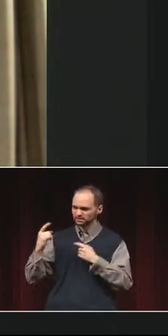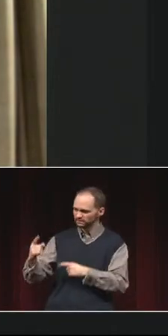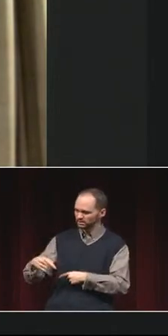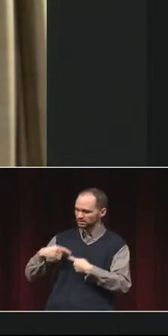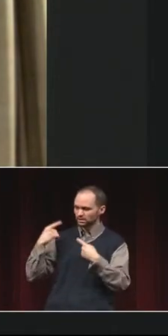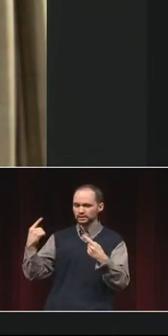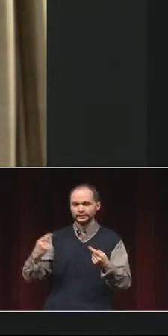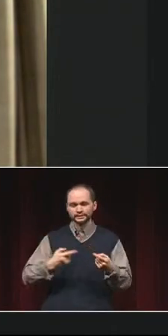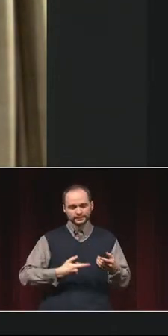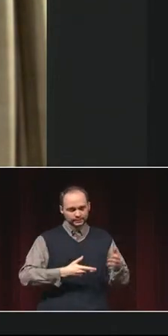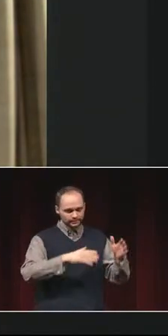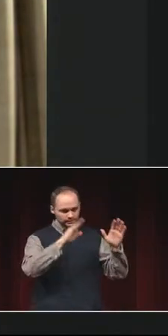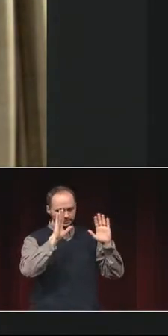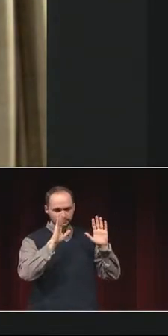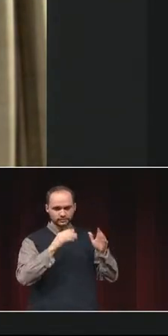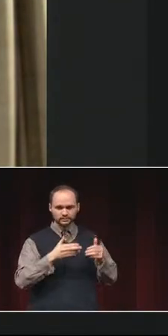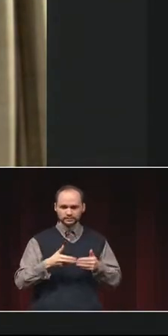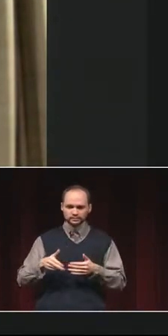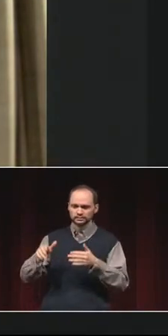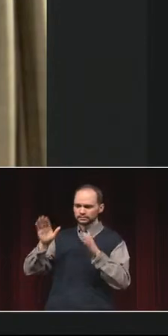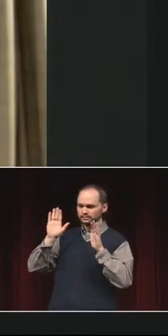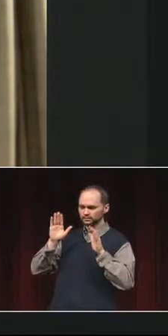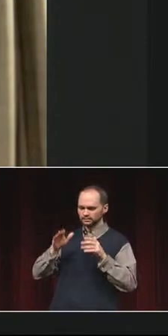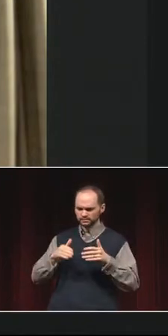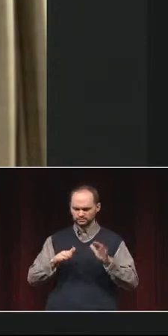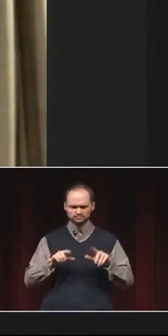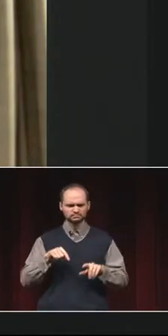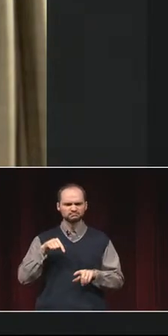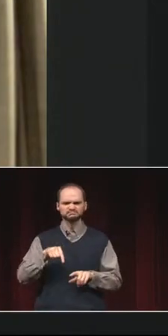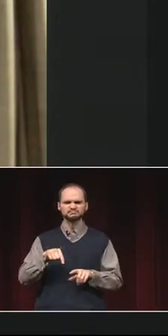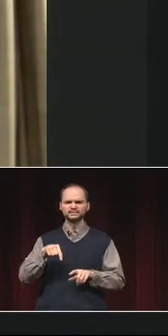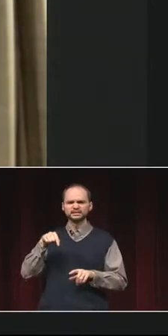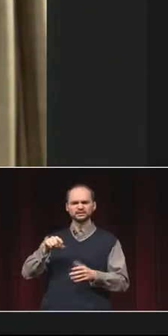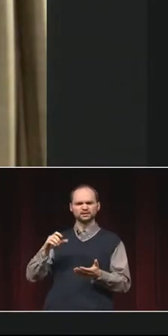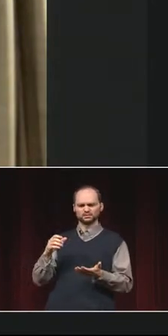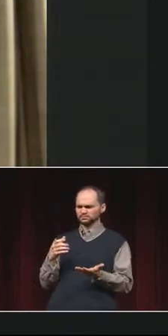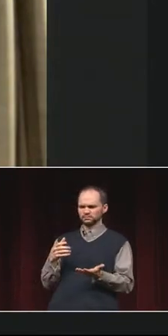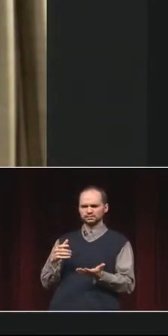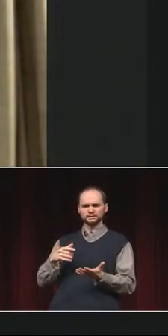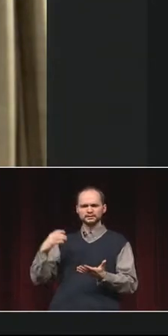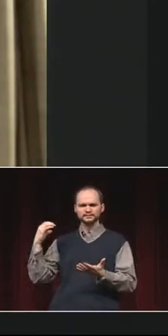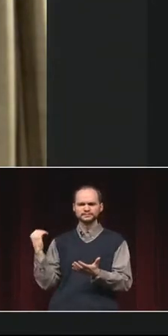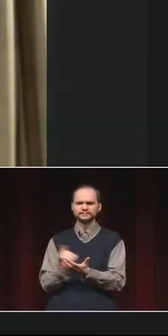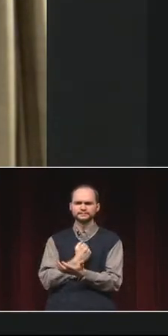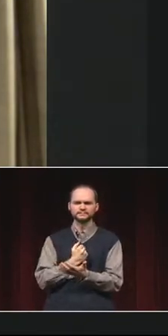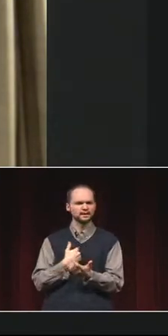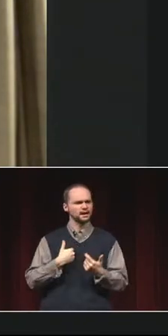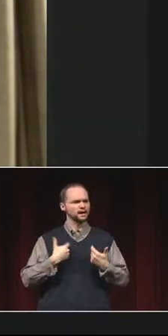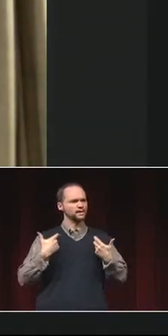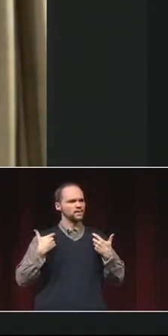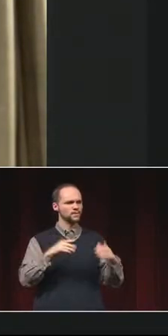I was determined to take this opportunity to say I didn't want to be treated this way. I did not plan